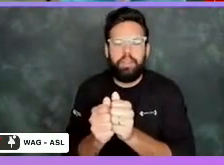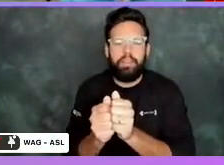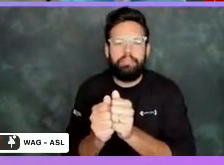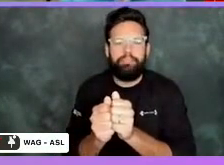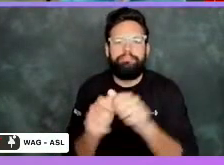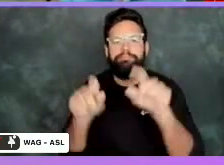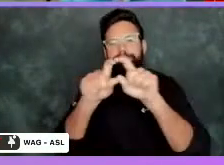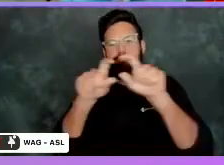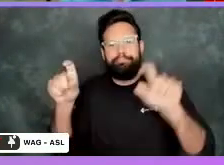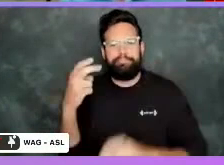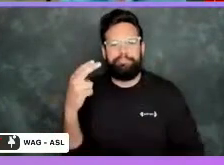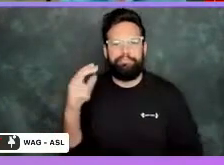Let's see, where is it?